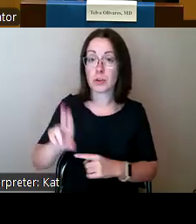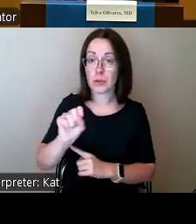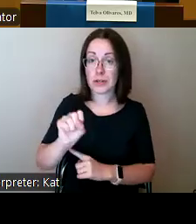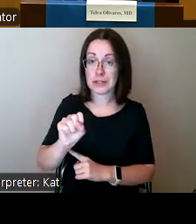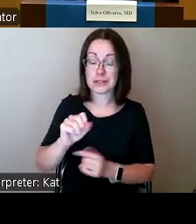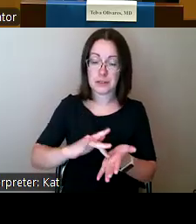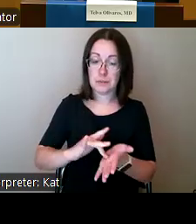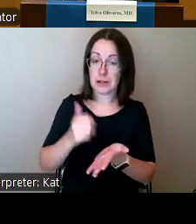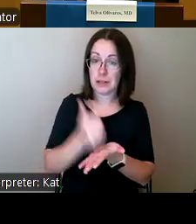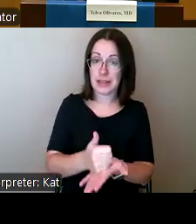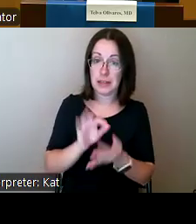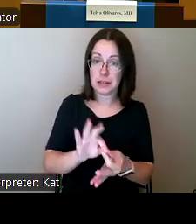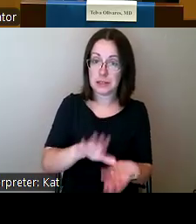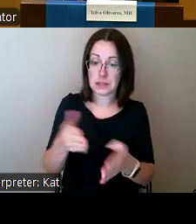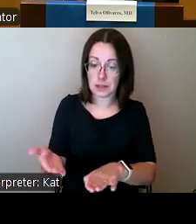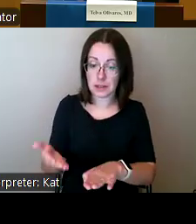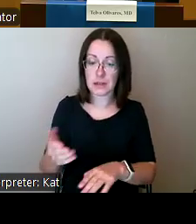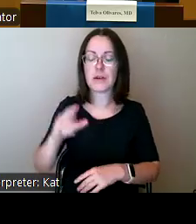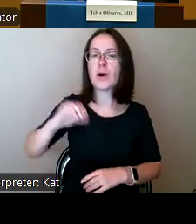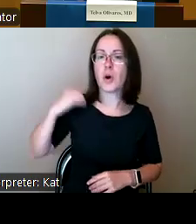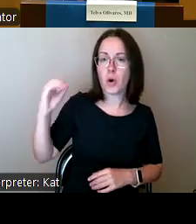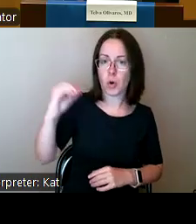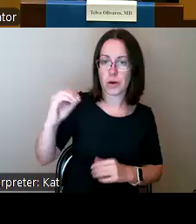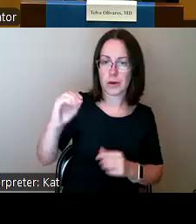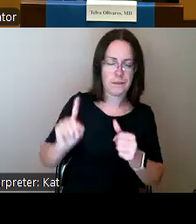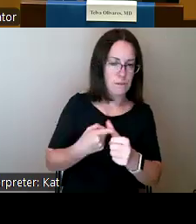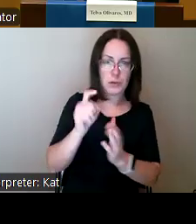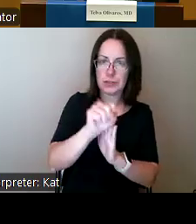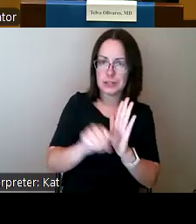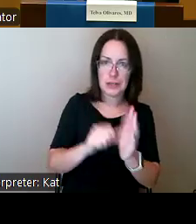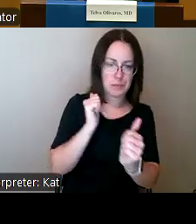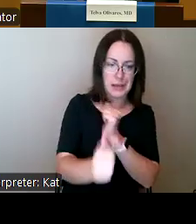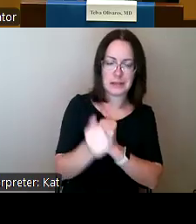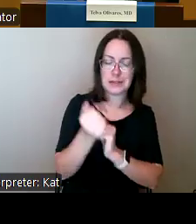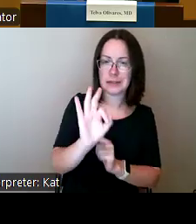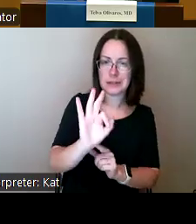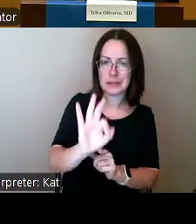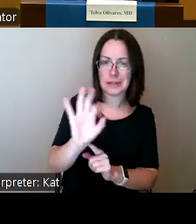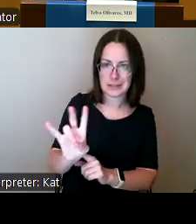Oregon was the first state that legalized this. It became active in 1997 and subsequently over the